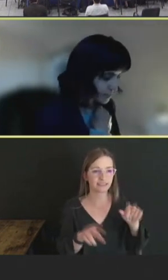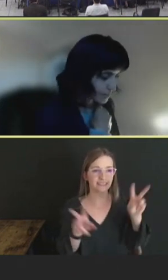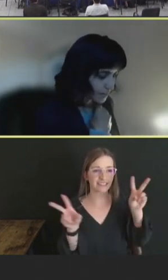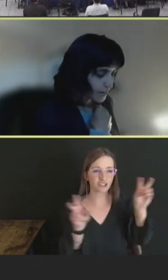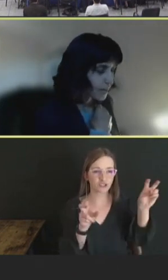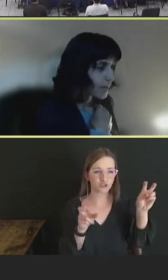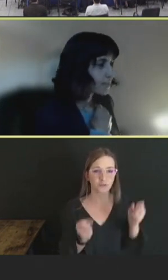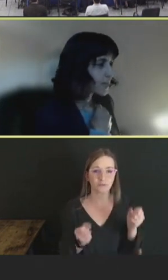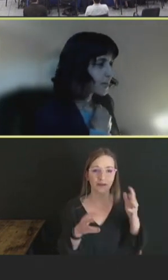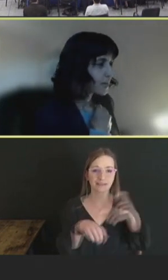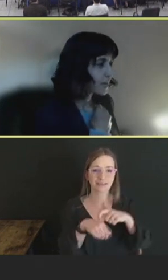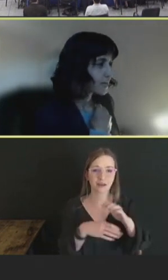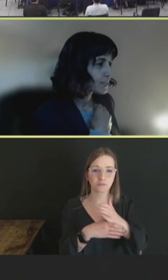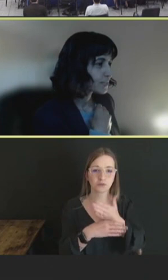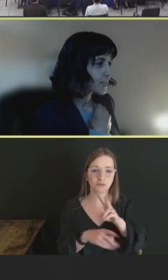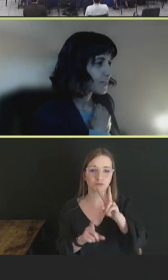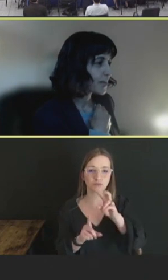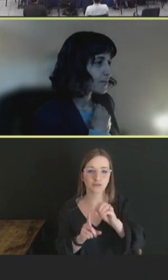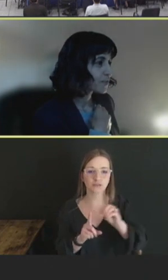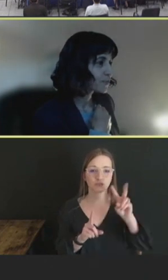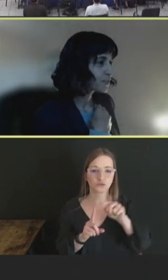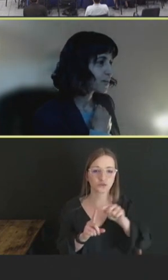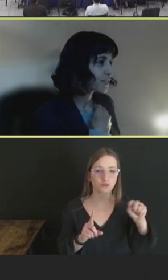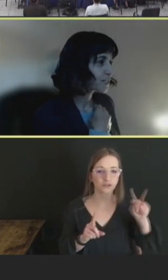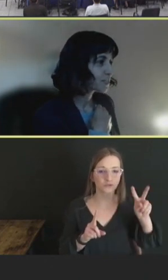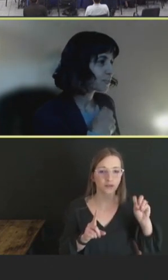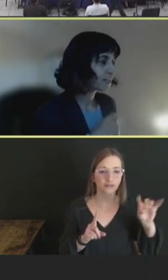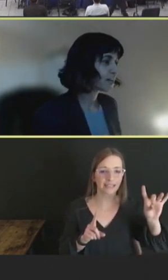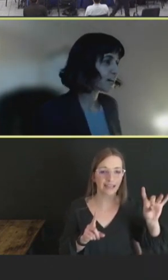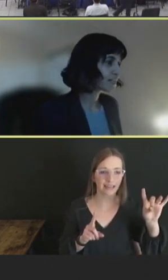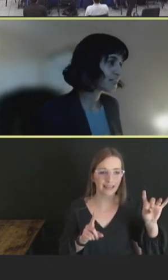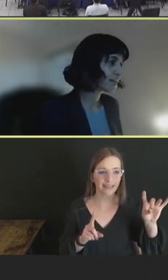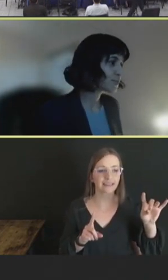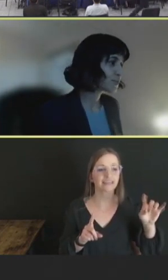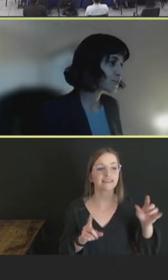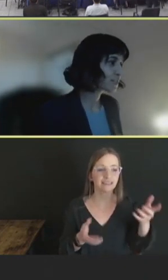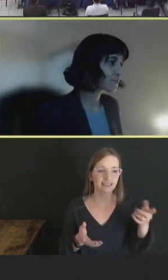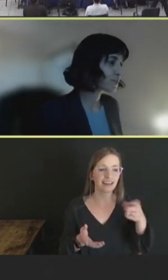and they stated that further studies specifically designed to address both